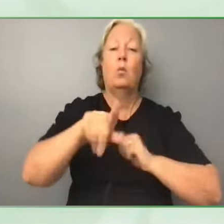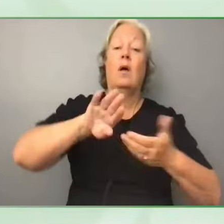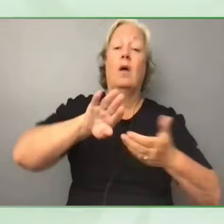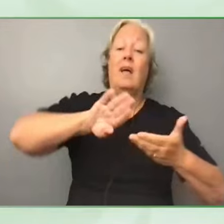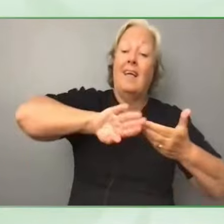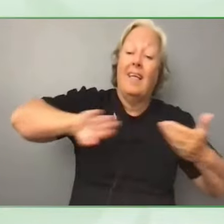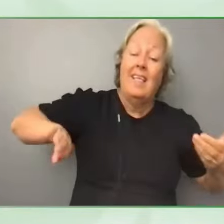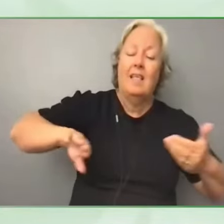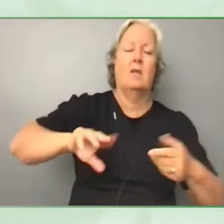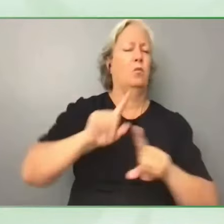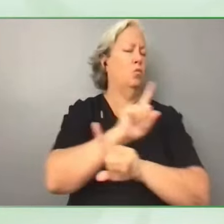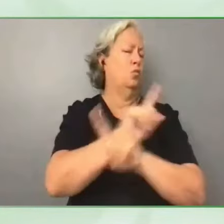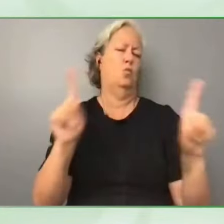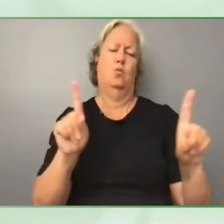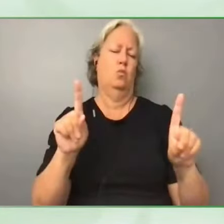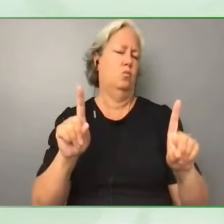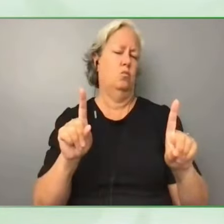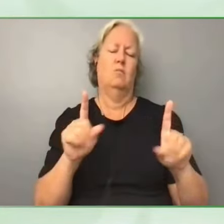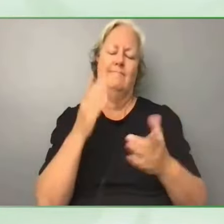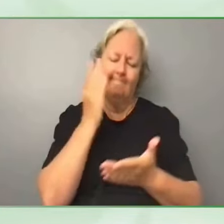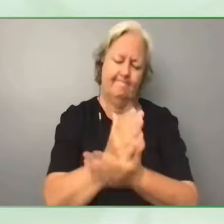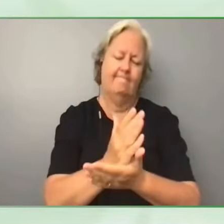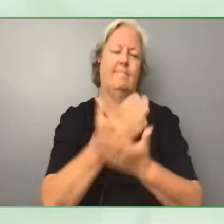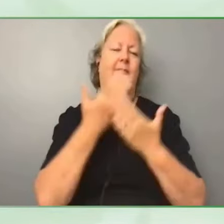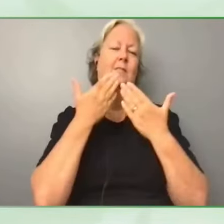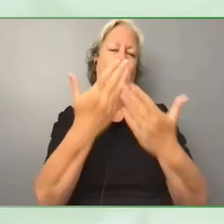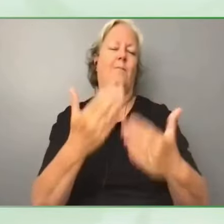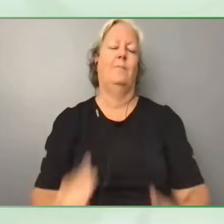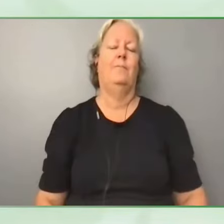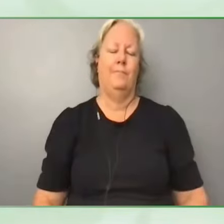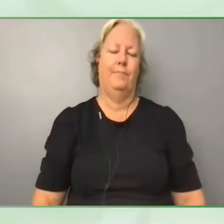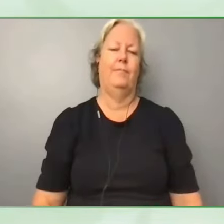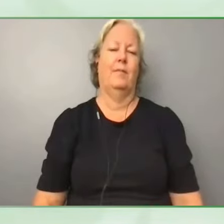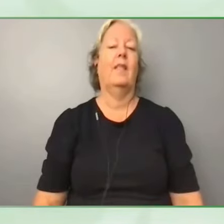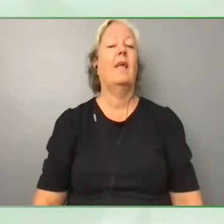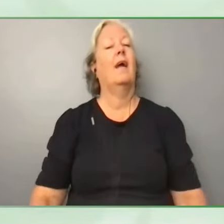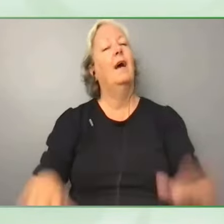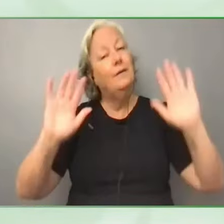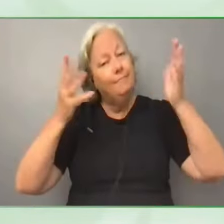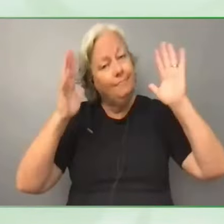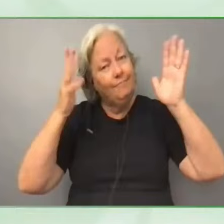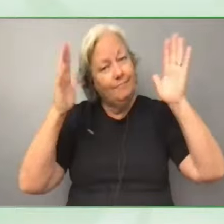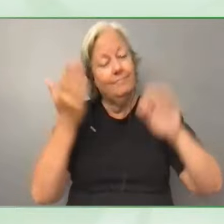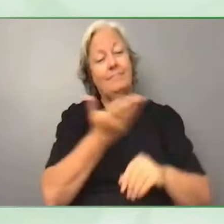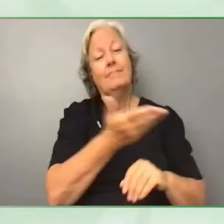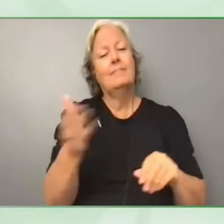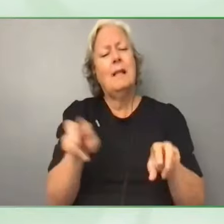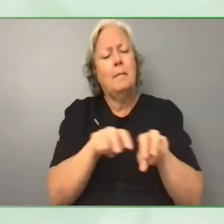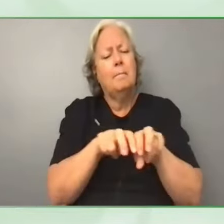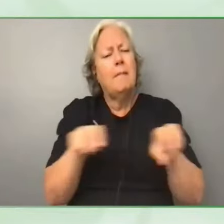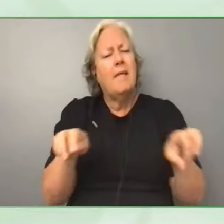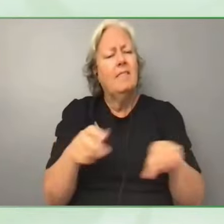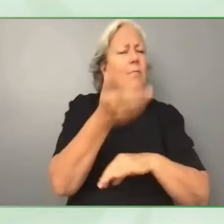Thank you very much. And applause for the panellists please. Thank you very much.